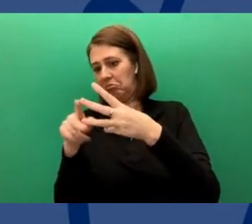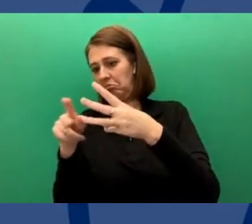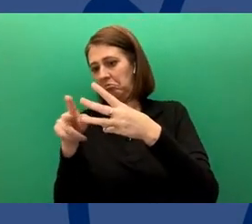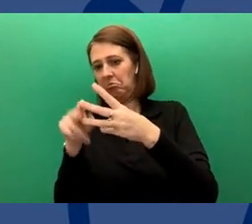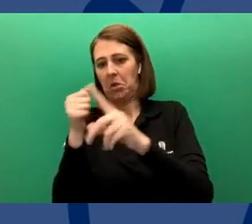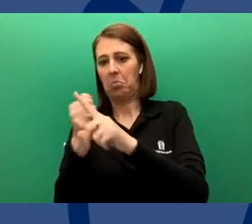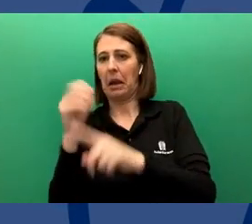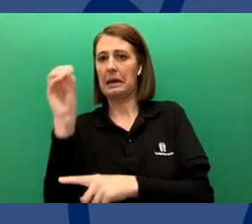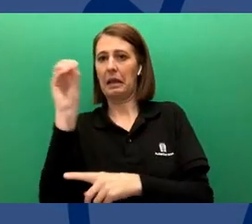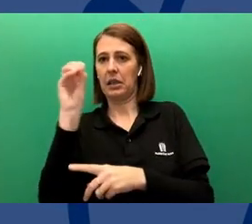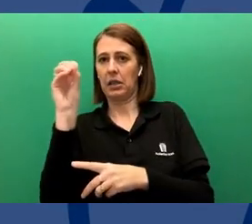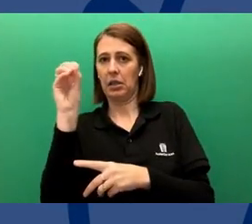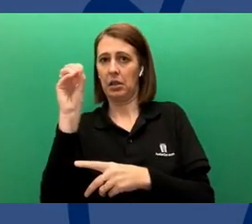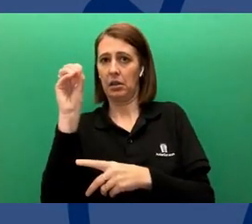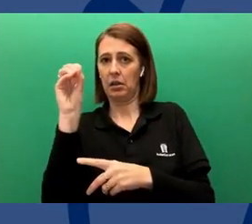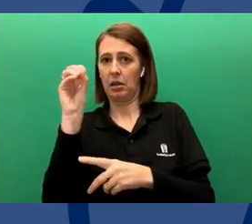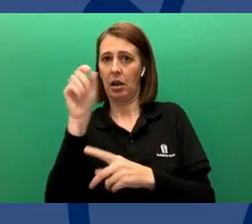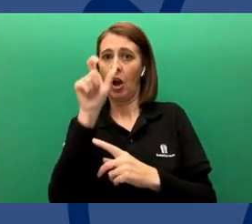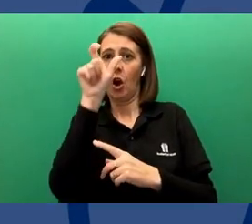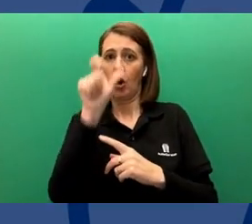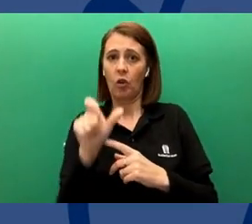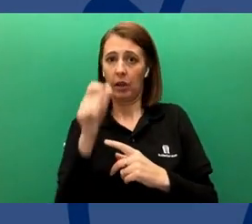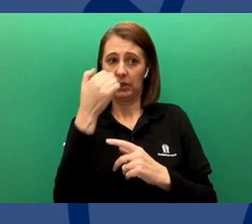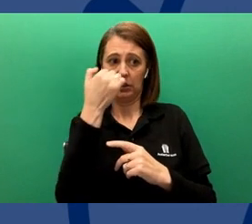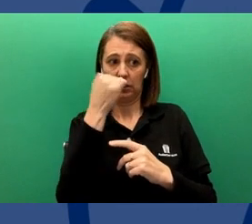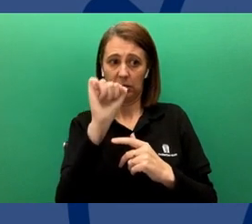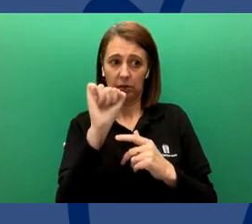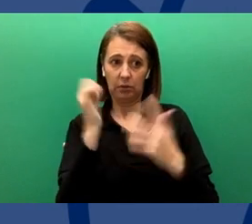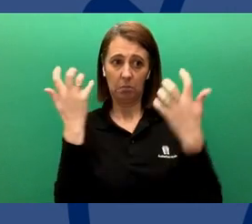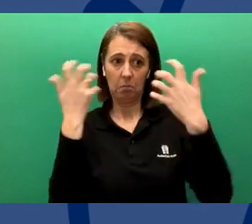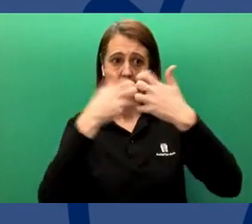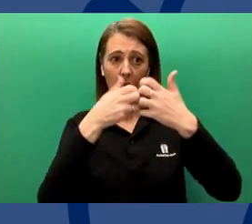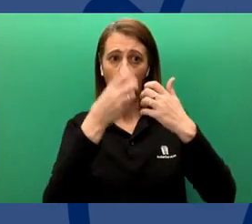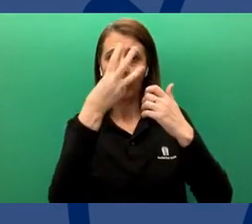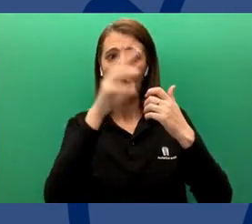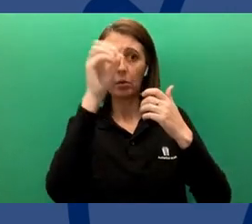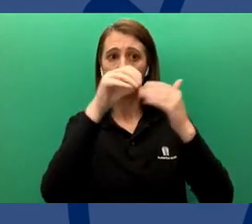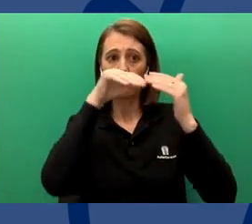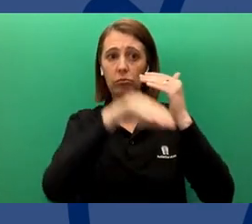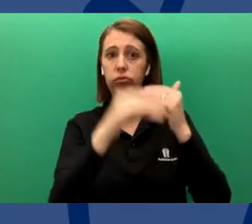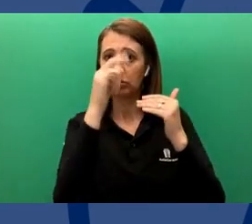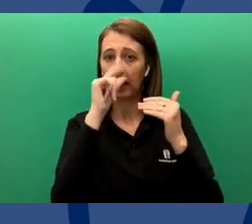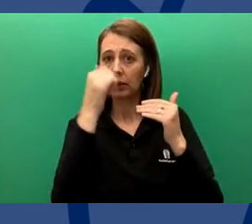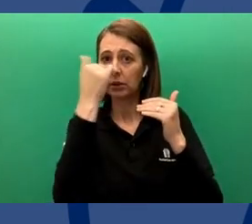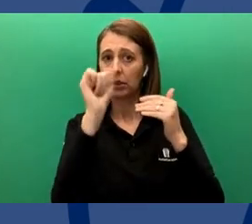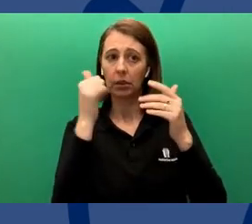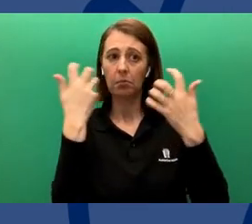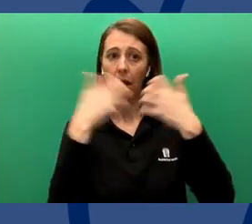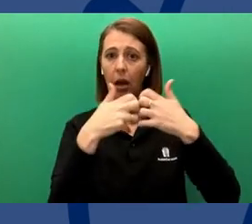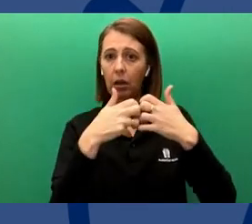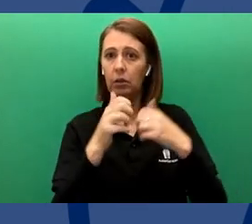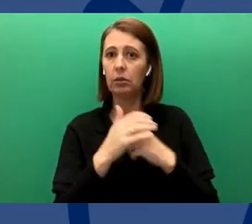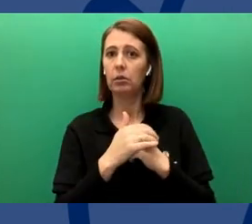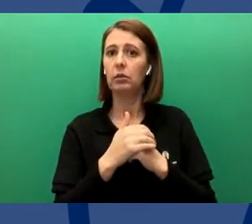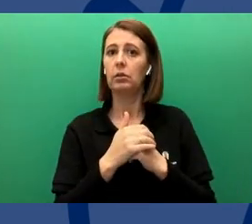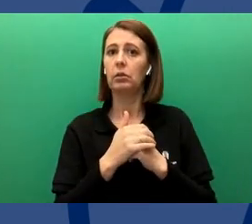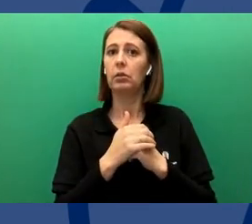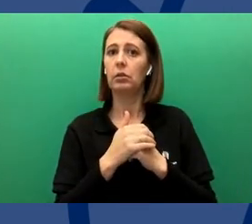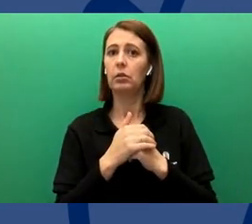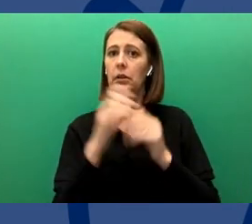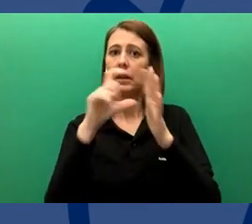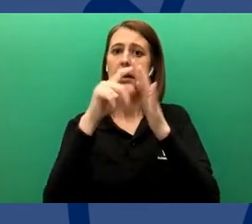does the client still meet the turnover requirements? And I think, David, maybe you could help with